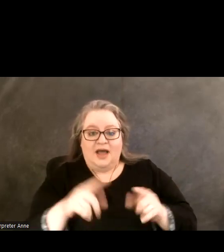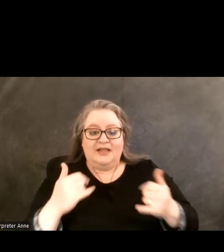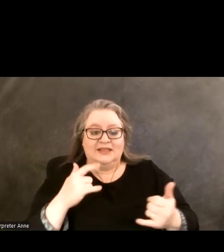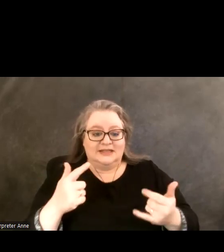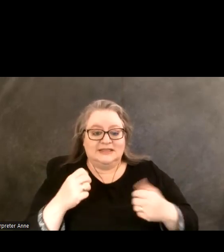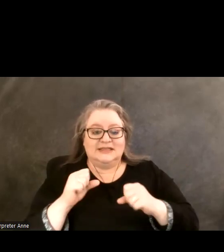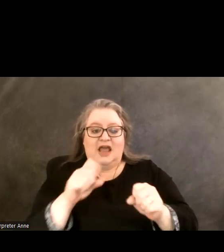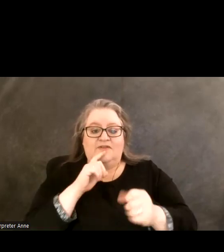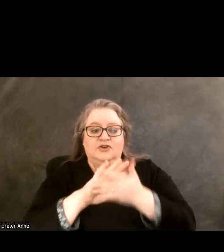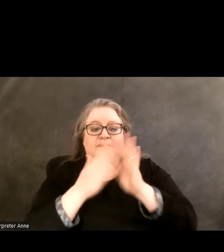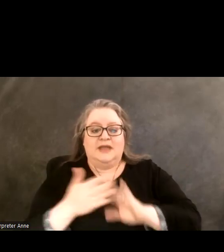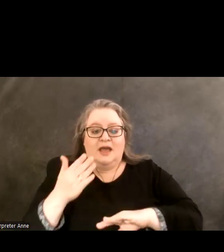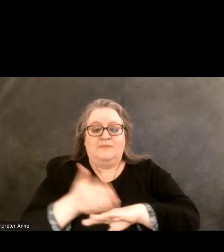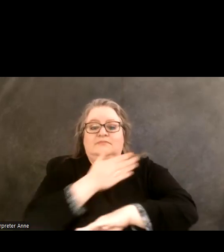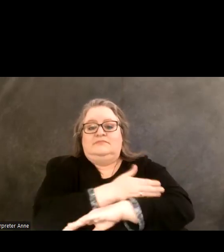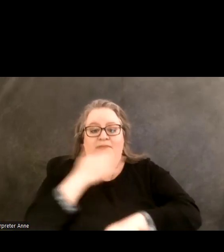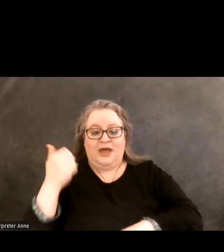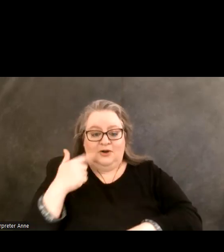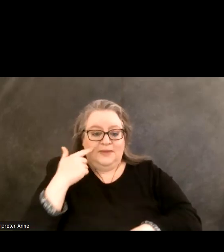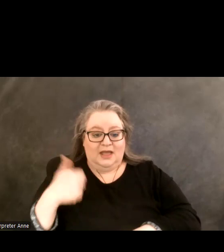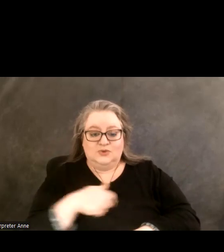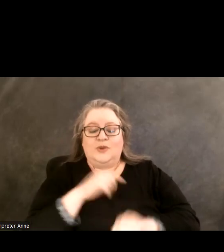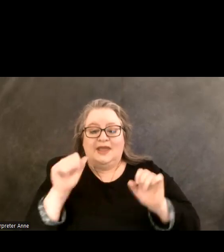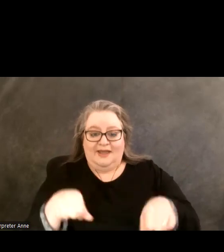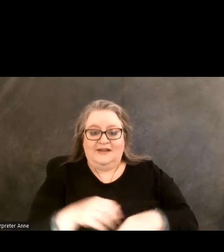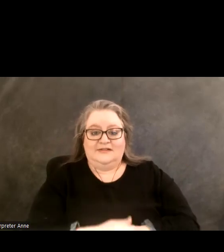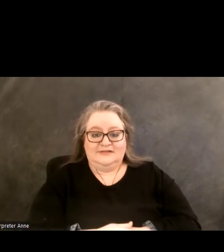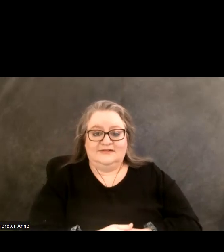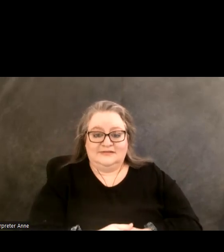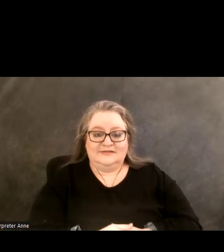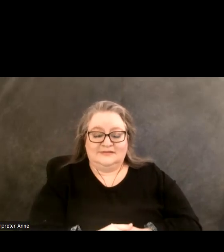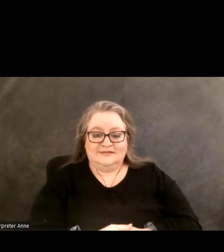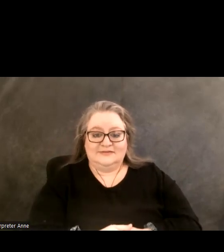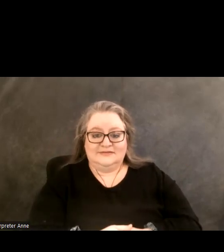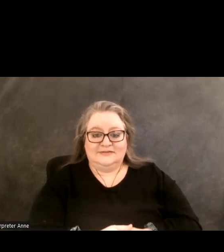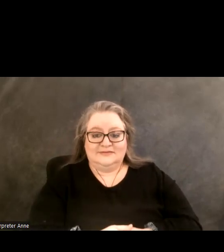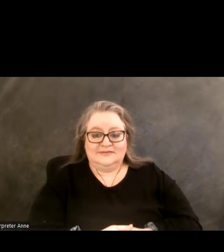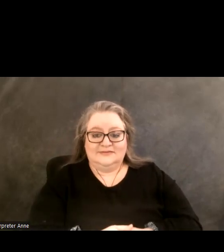that, because we can be. >>